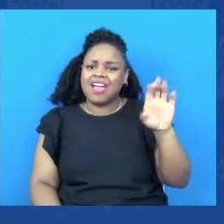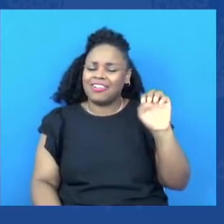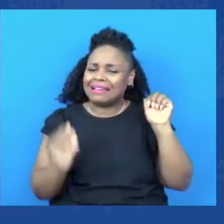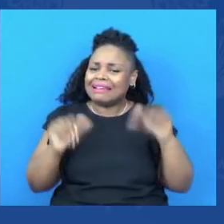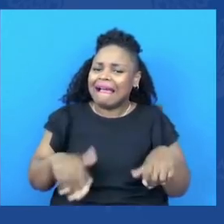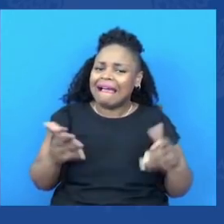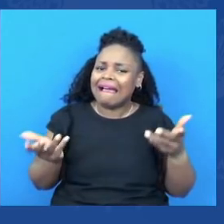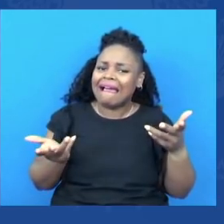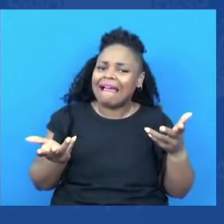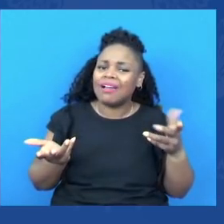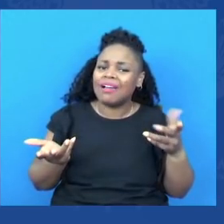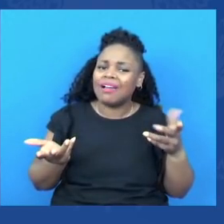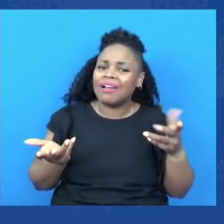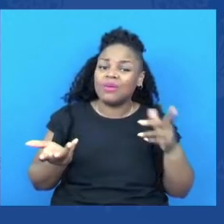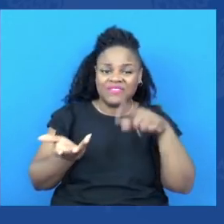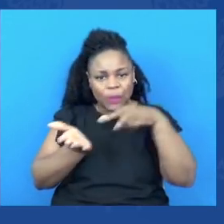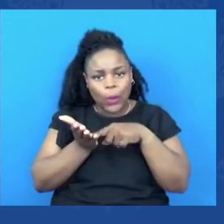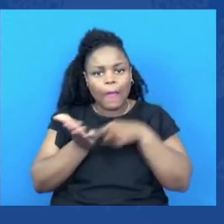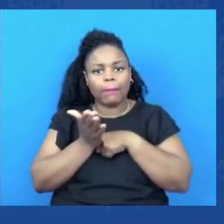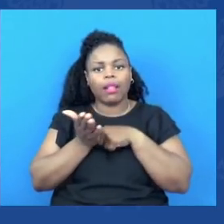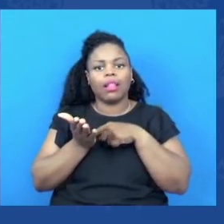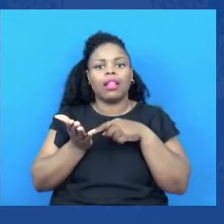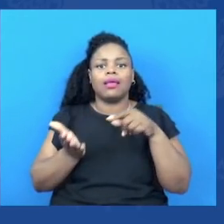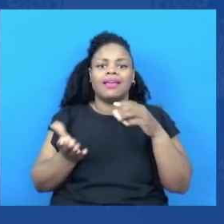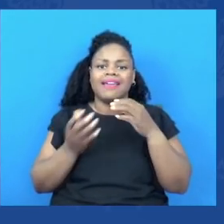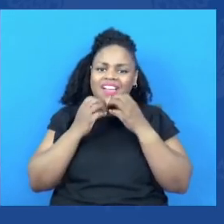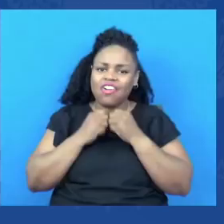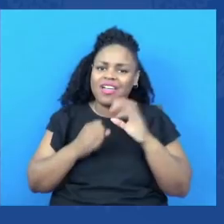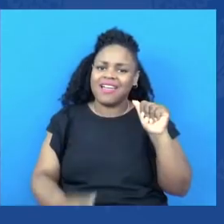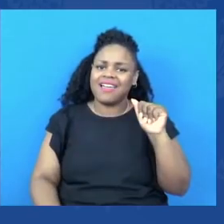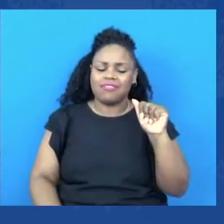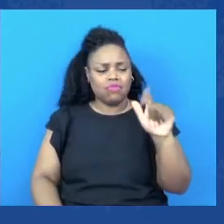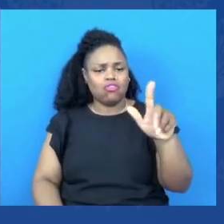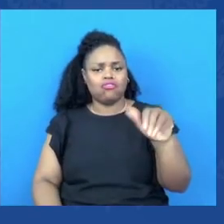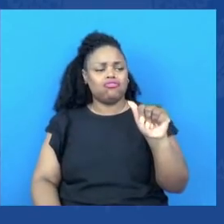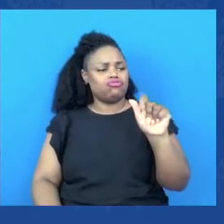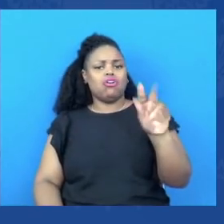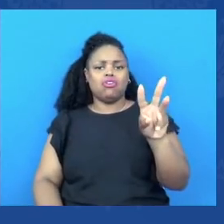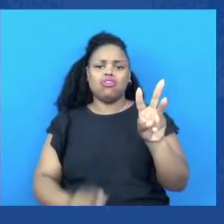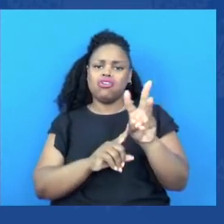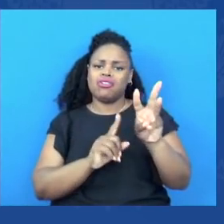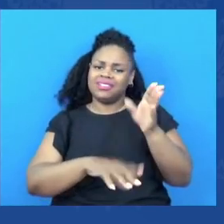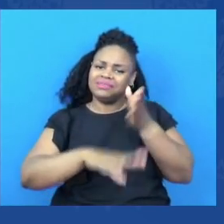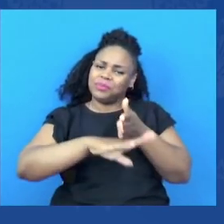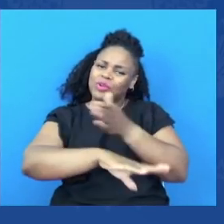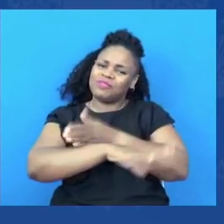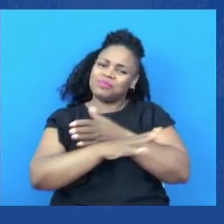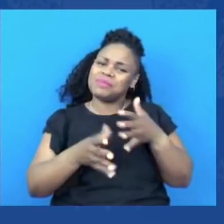You know, at the same time, we can invest in medical breakthroughs that will also reduce the costs and save lives.